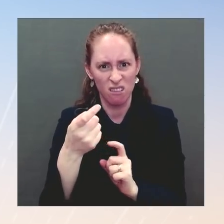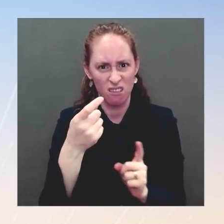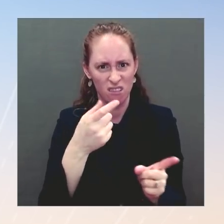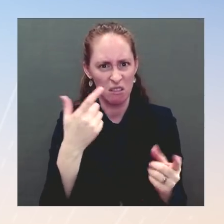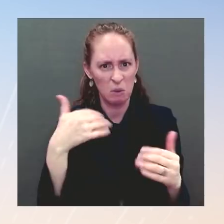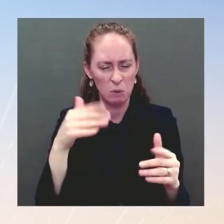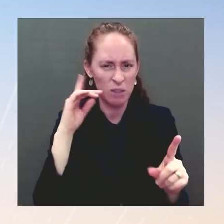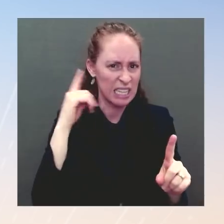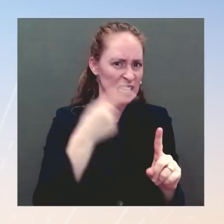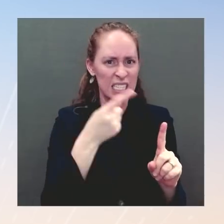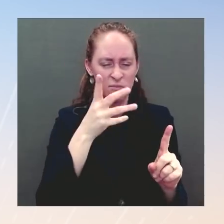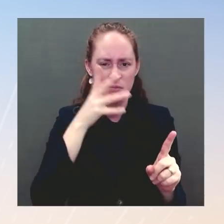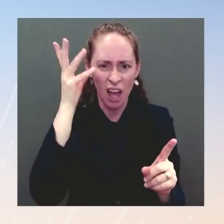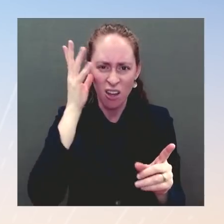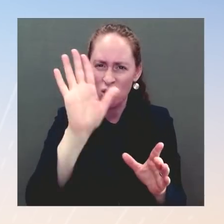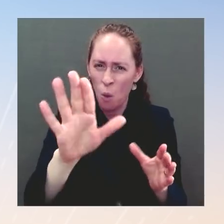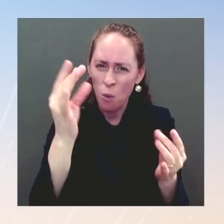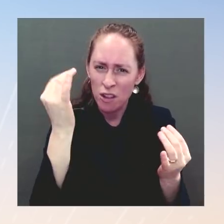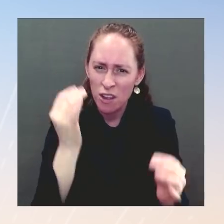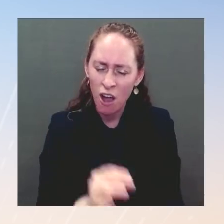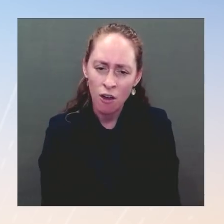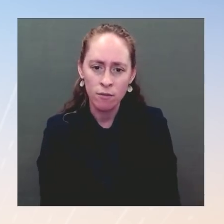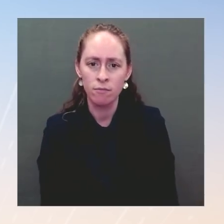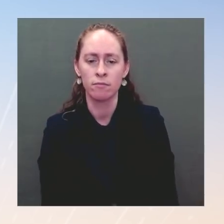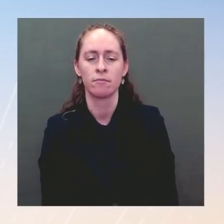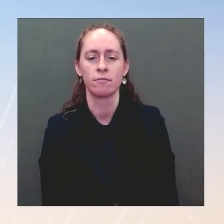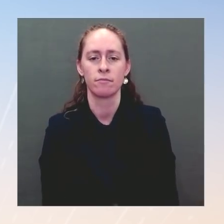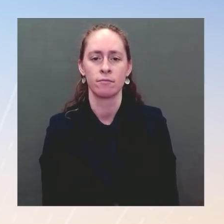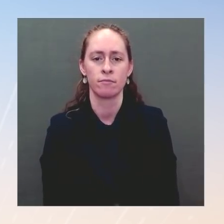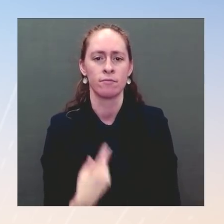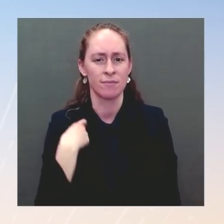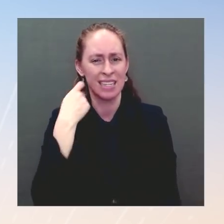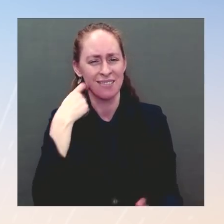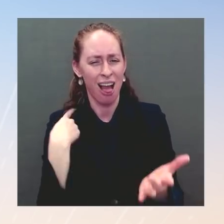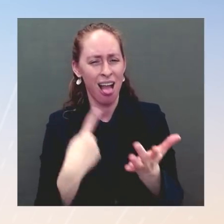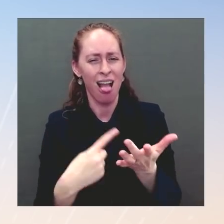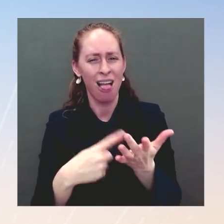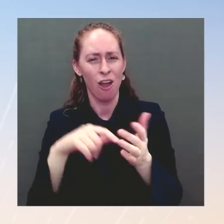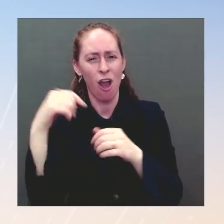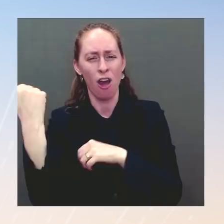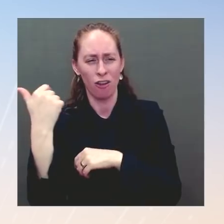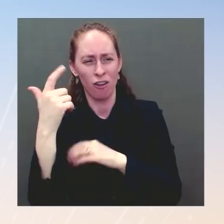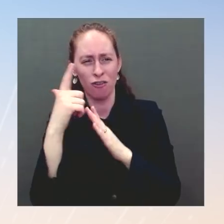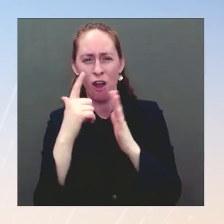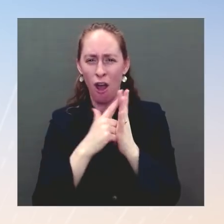just last week. And -- but let me reiterate some of the points I made then.